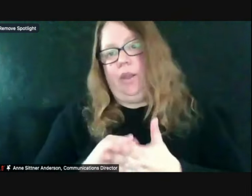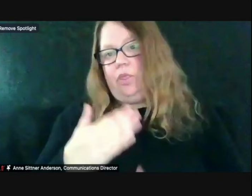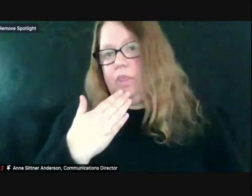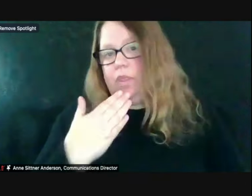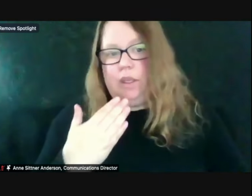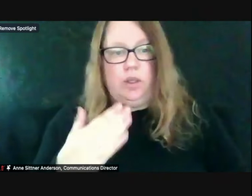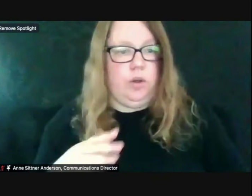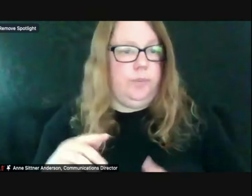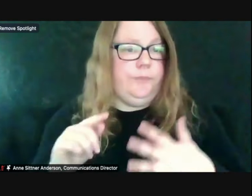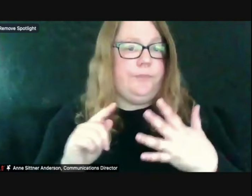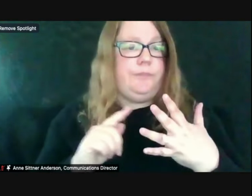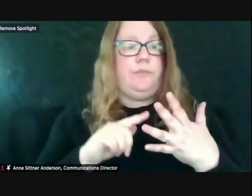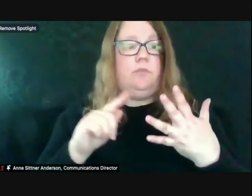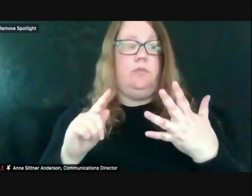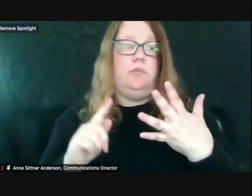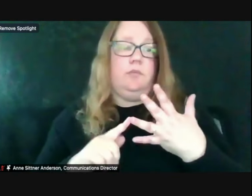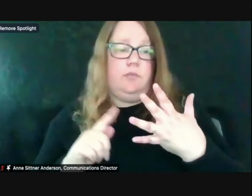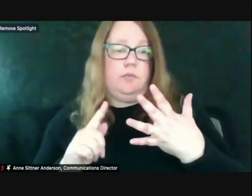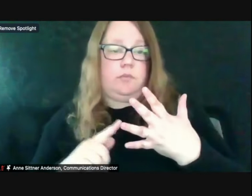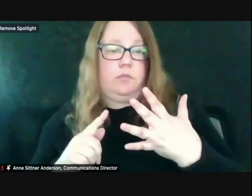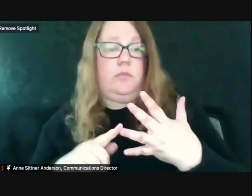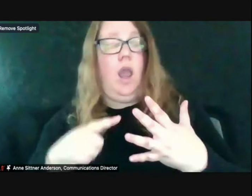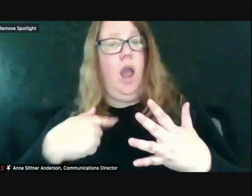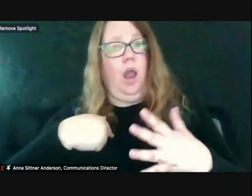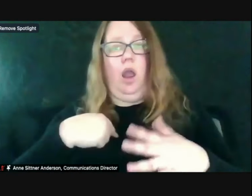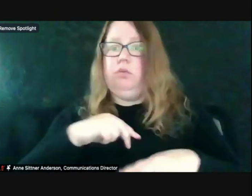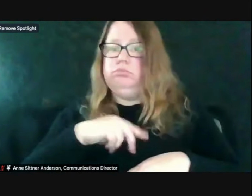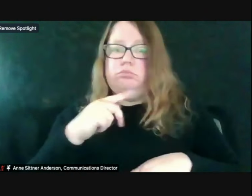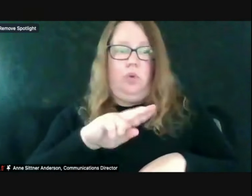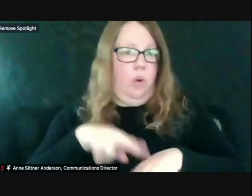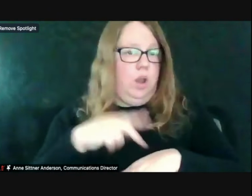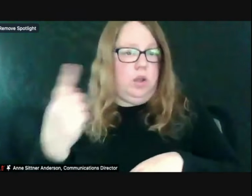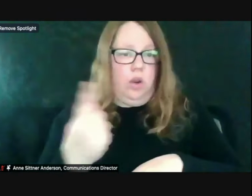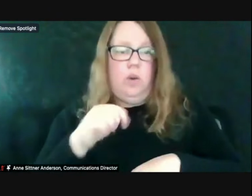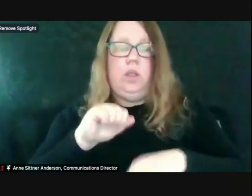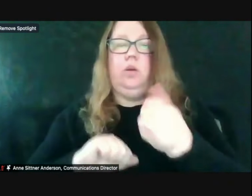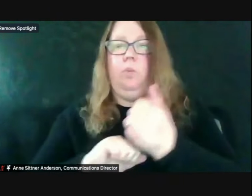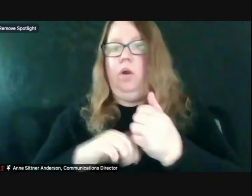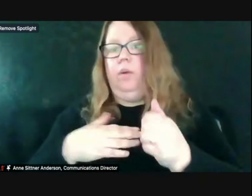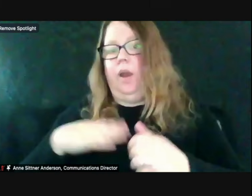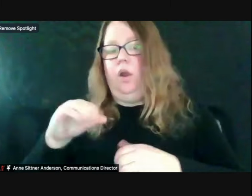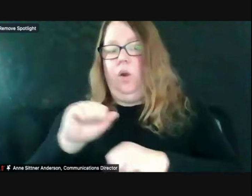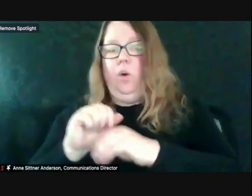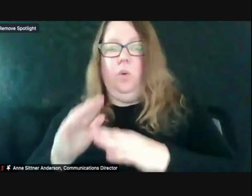excited about that, thank you. And of course I supported my coworkers with